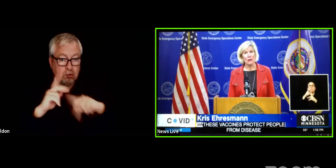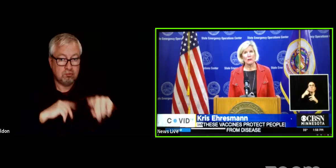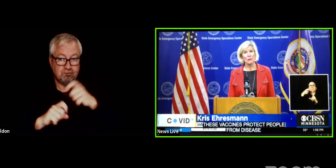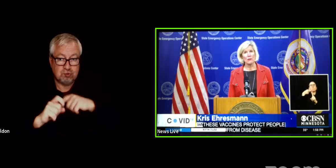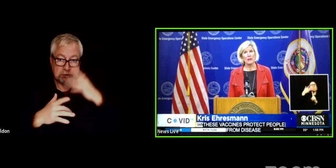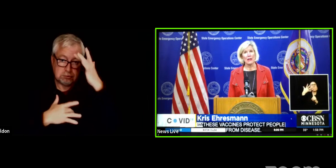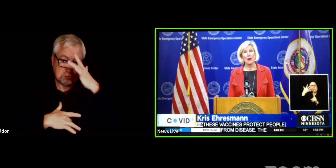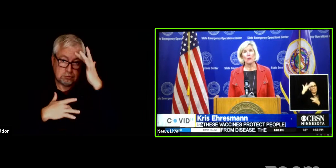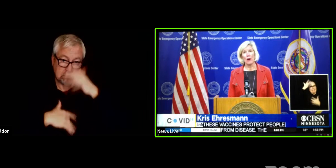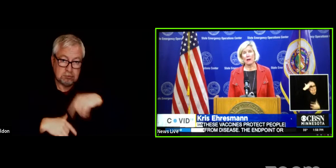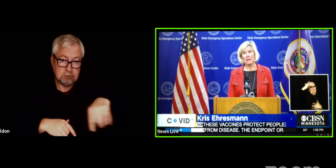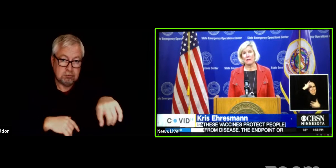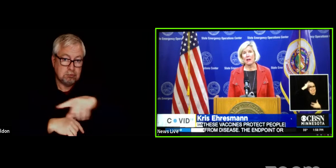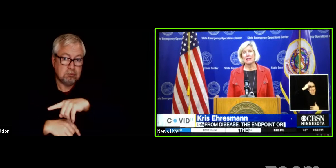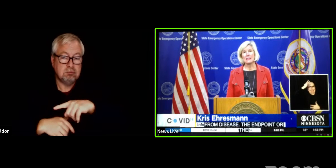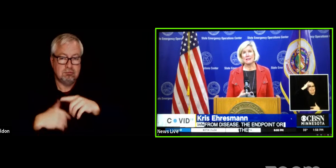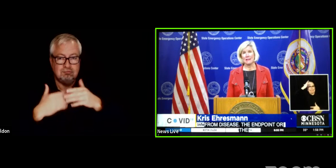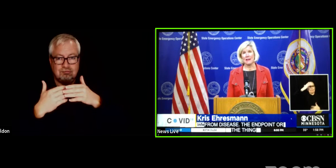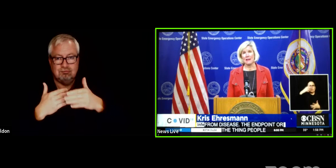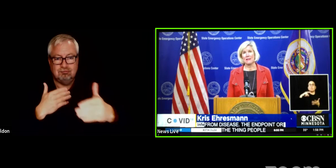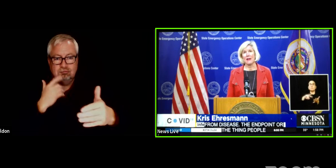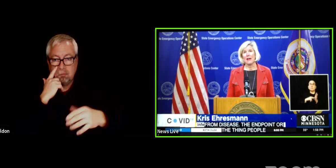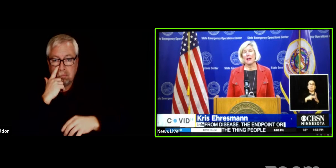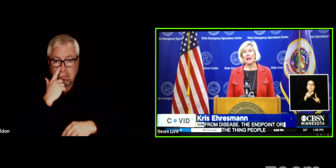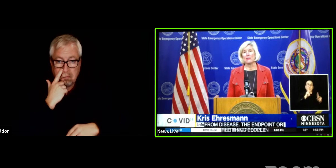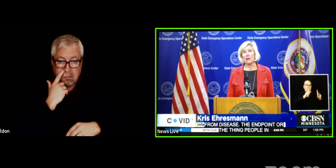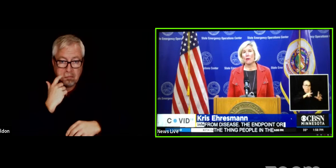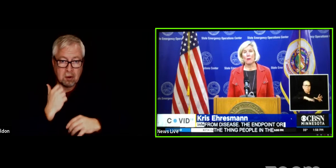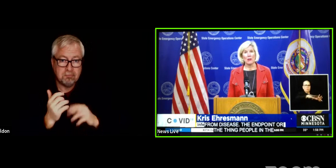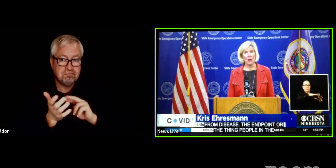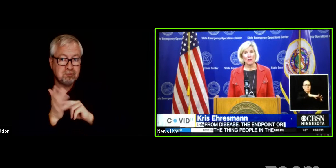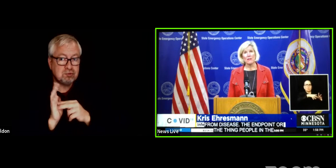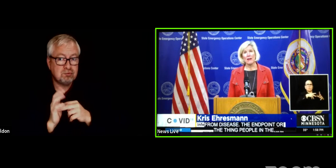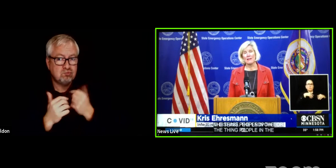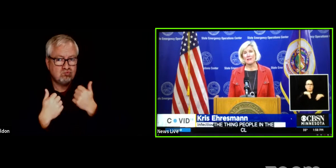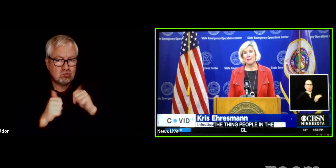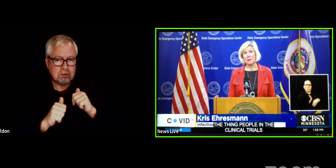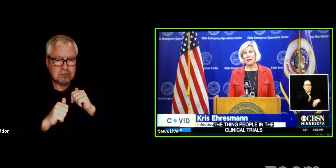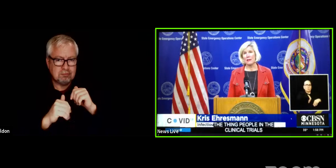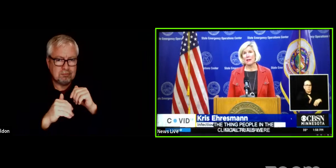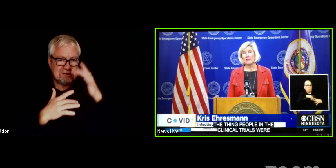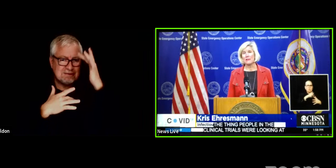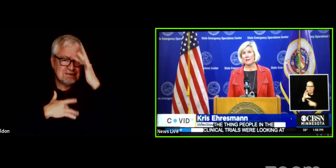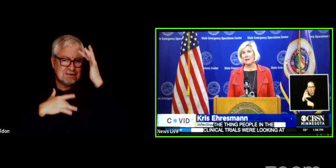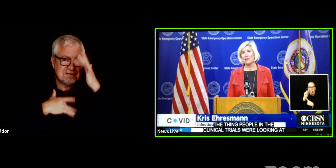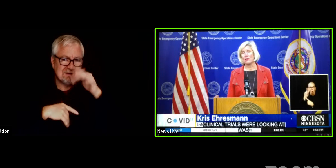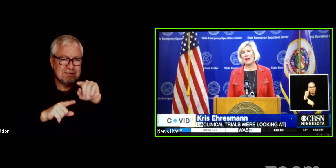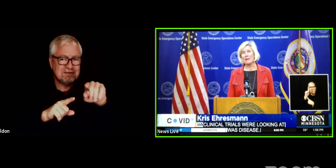TRIALS ARE LOOKING AT WAS DISEASE, AND SO WE KNOW THAT THE VACCINES PROTECT AGAINST DISEASE, WE HAVE